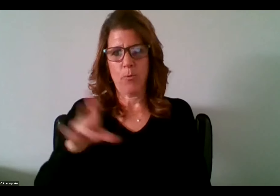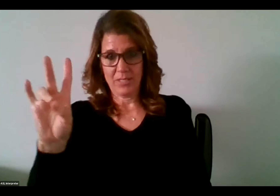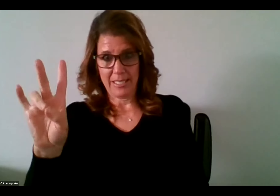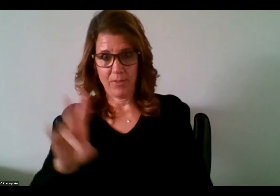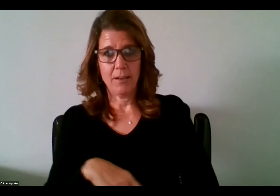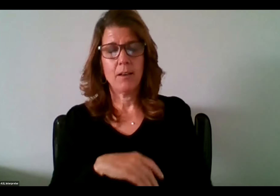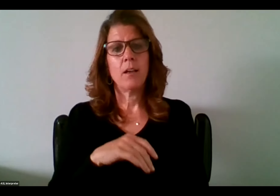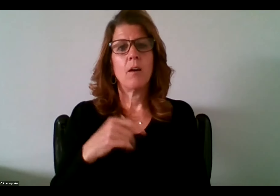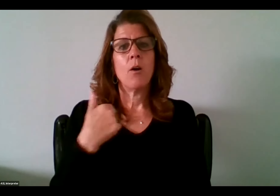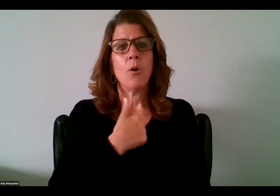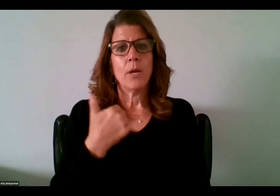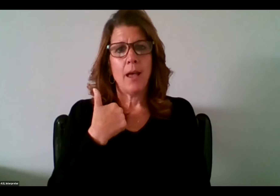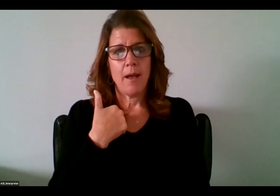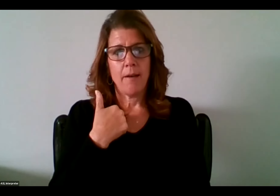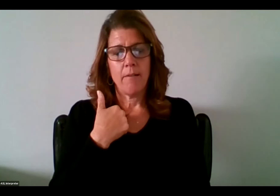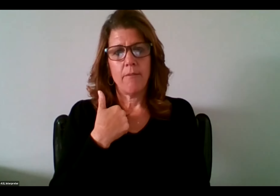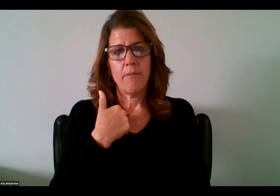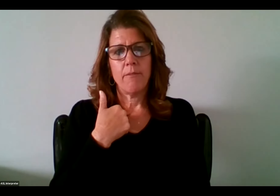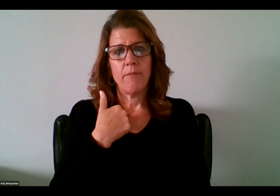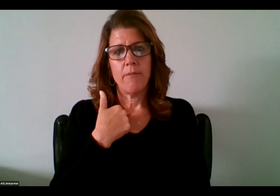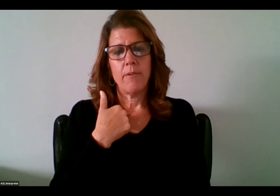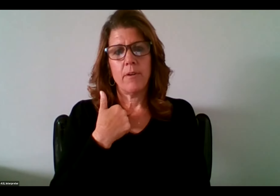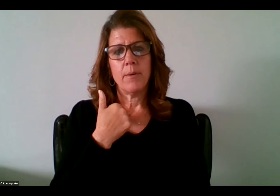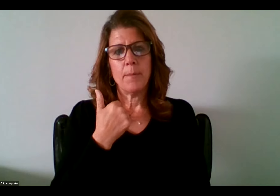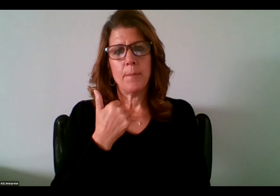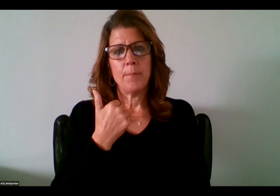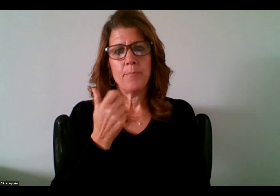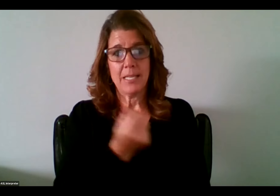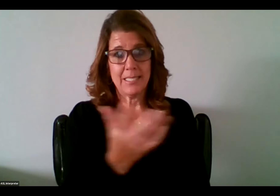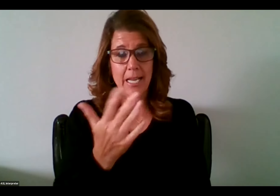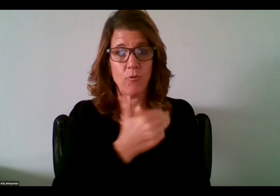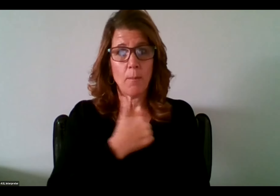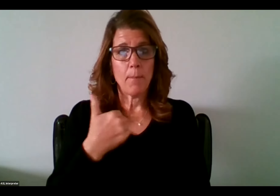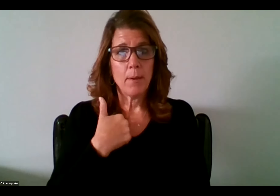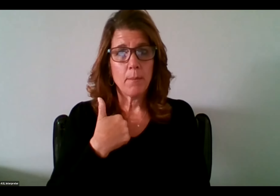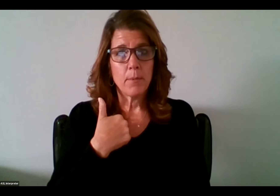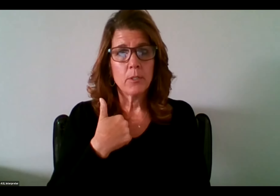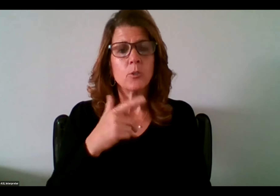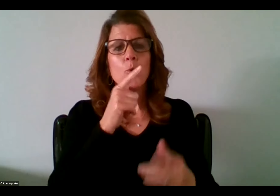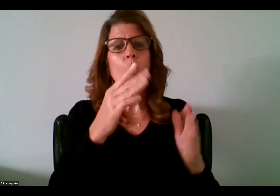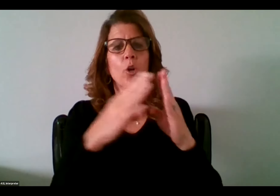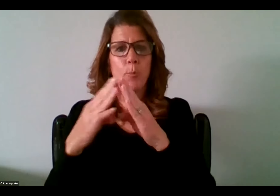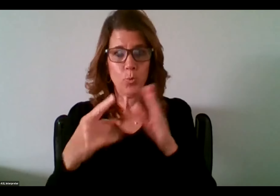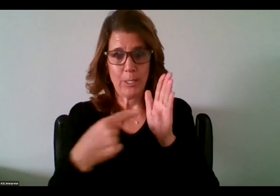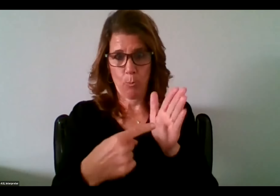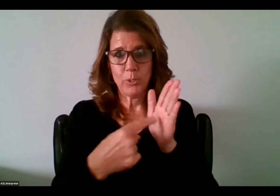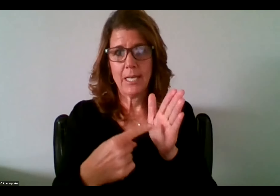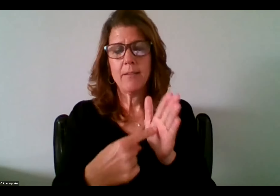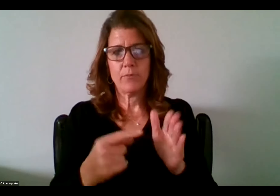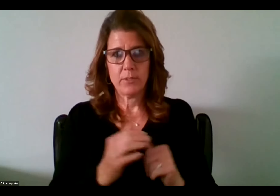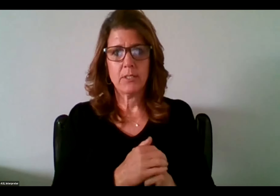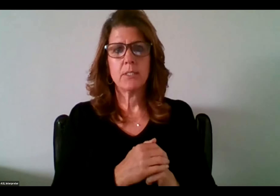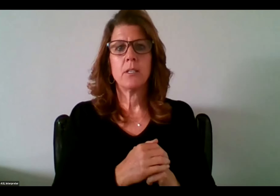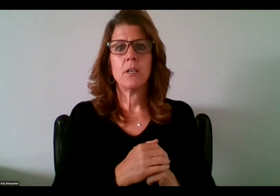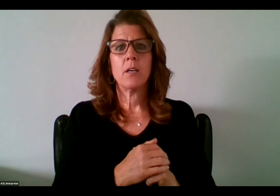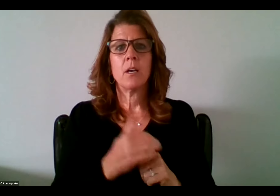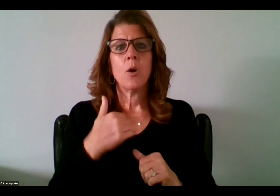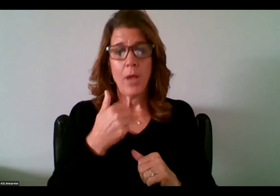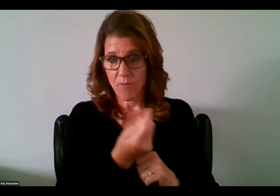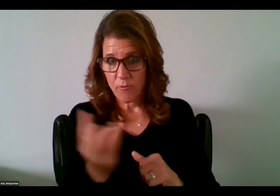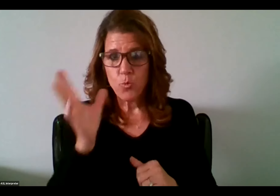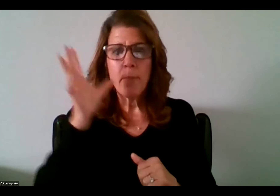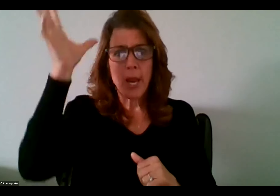have several member whose are community rep now, we have a couple parents of individuals.